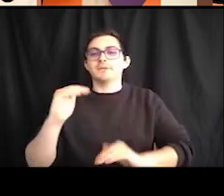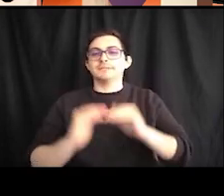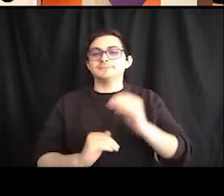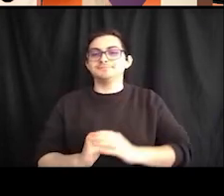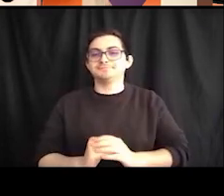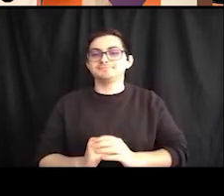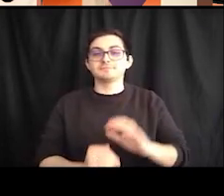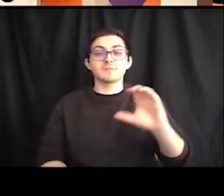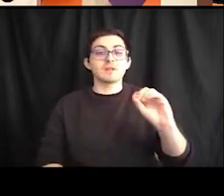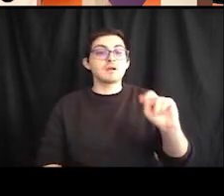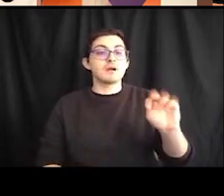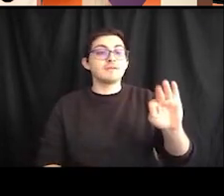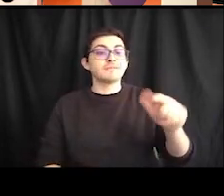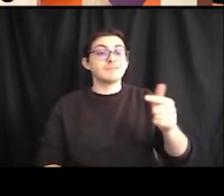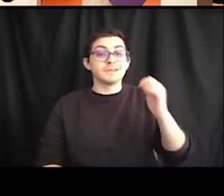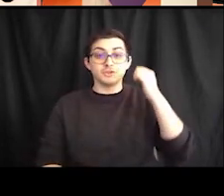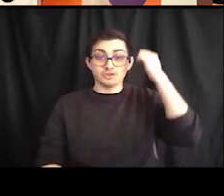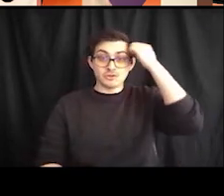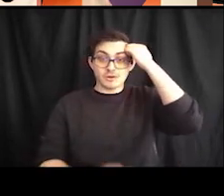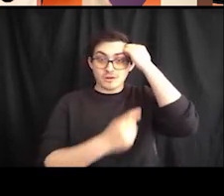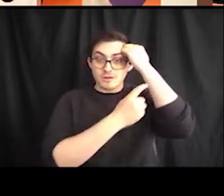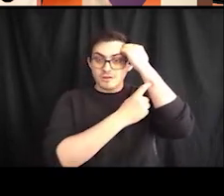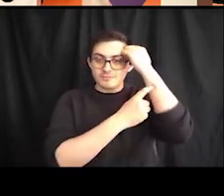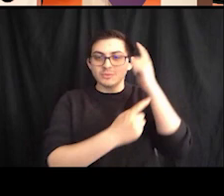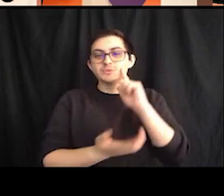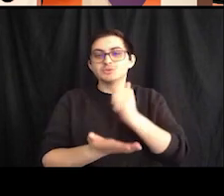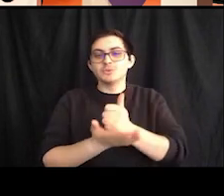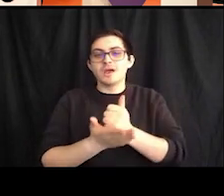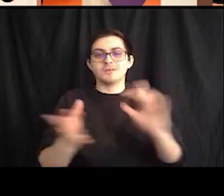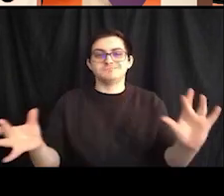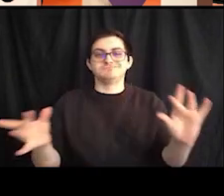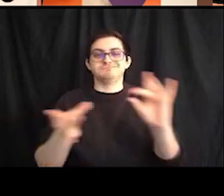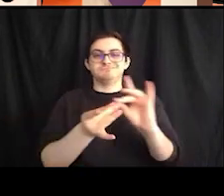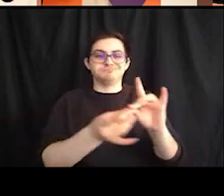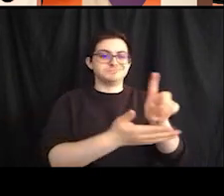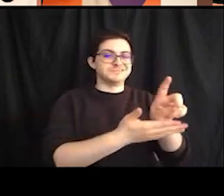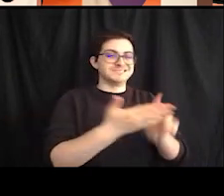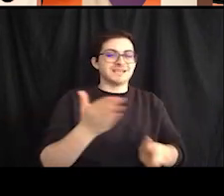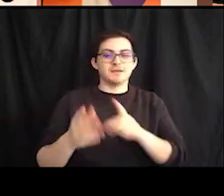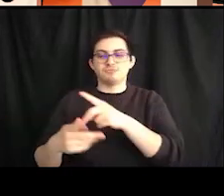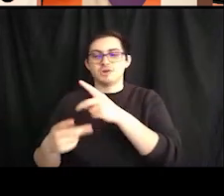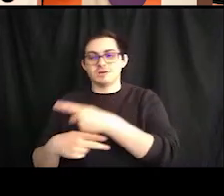between design and production. Now yesterday, what we focus was on the first half